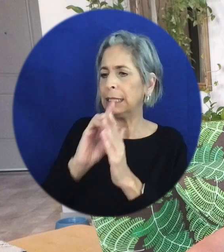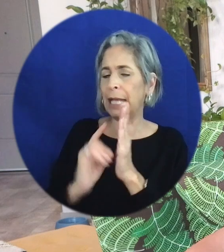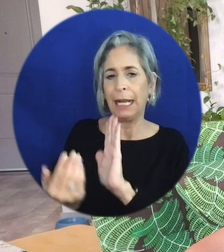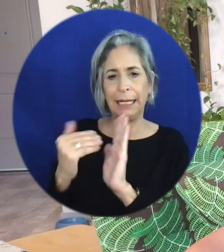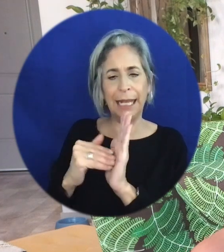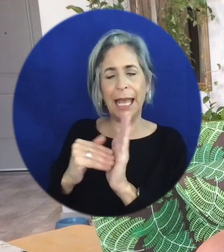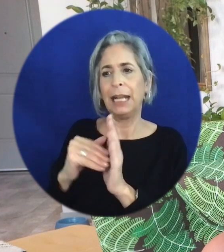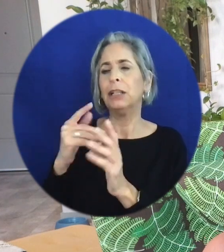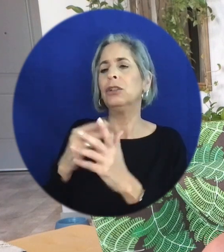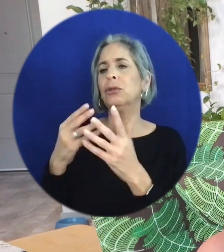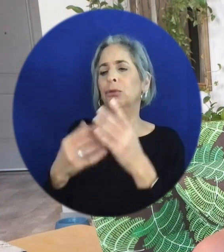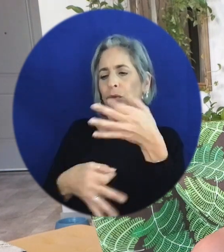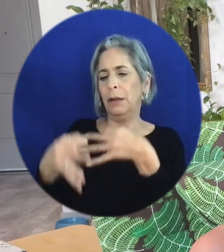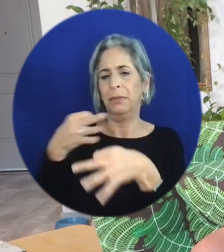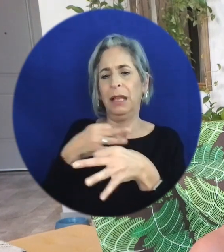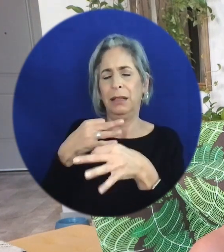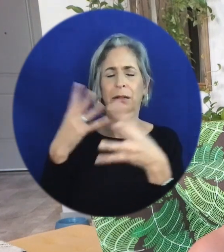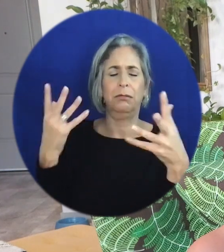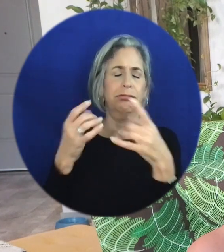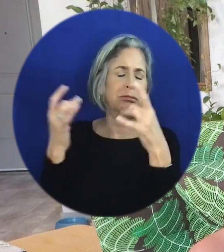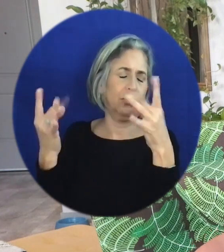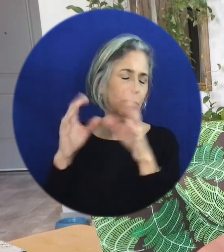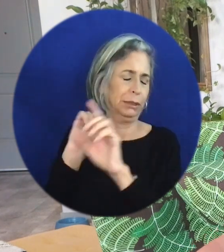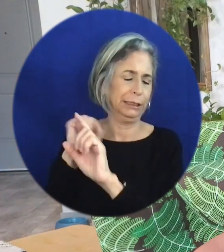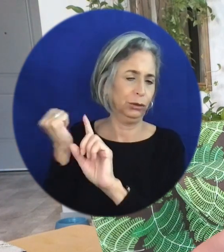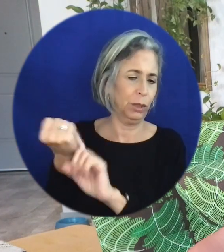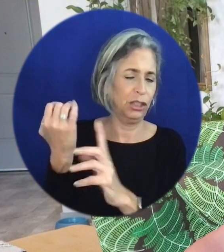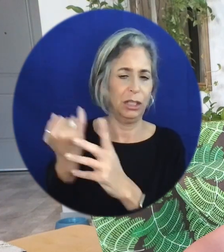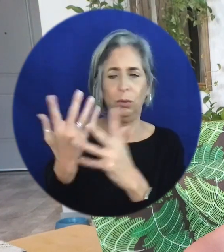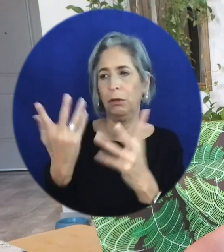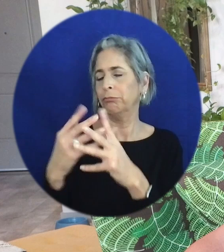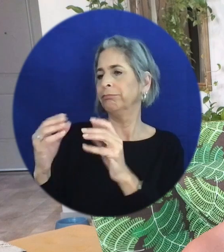we could redesign our git flow to replace the bloodied war zone that was our staging environment